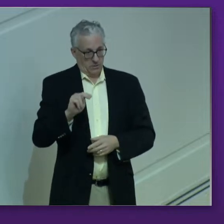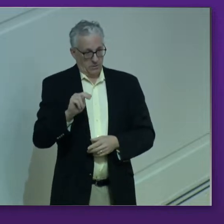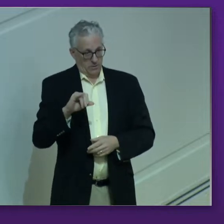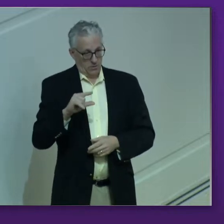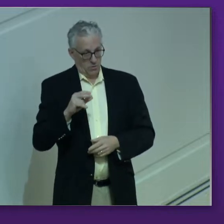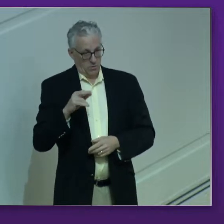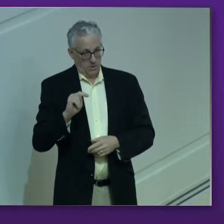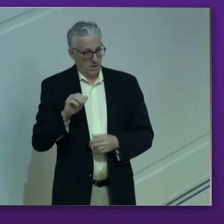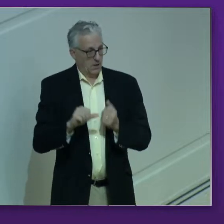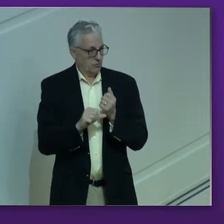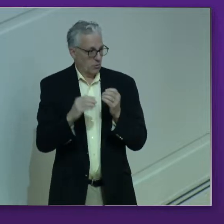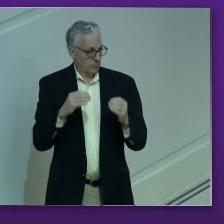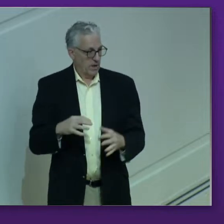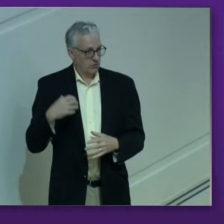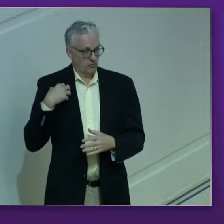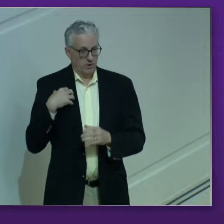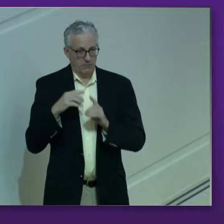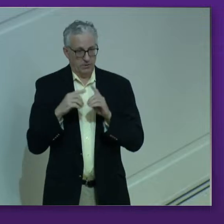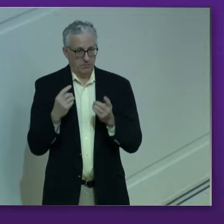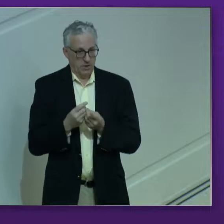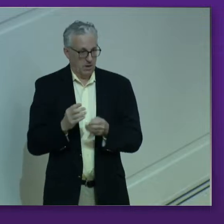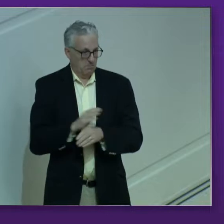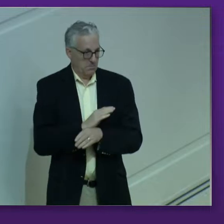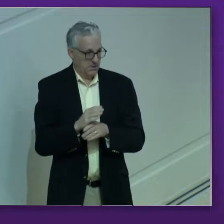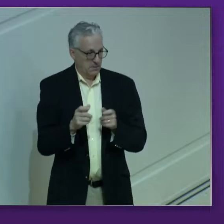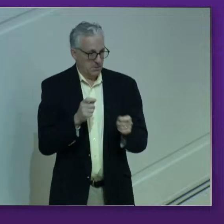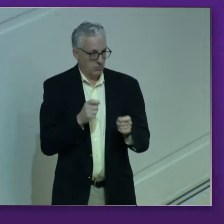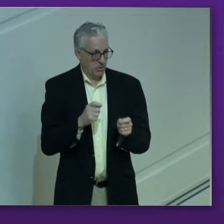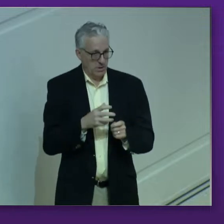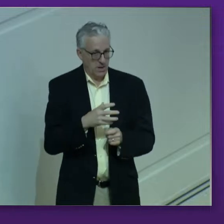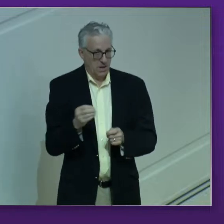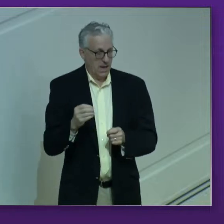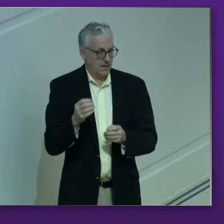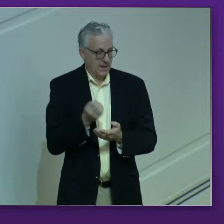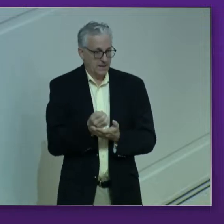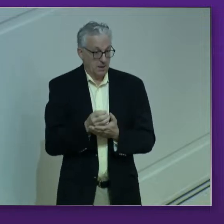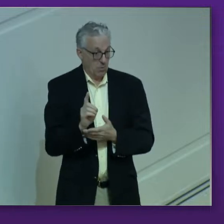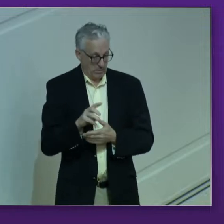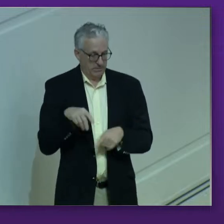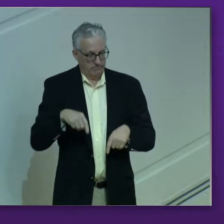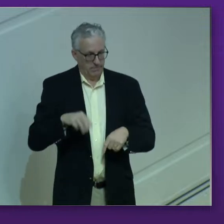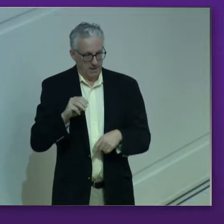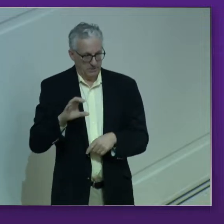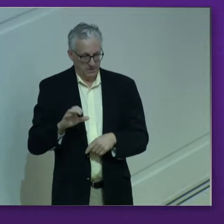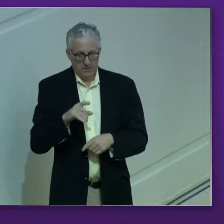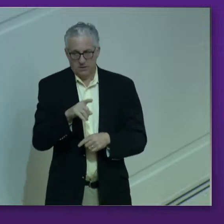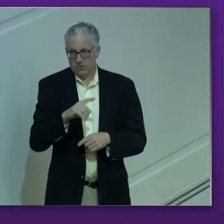EXPERIENCE IN PUBLIC HISTORY WORKING WITH THE BIRMINGHAM CIVIL RIGHTS INSTITUTION AND